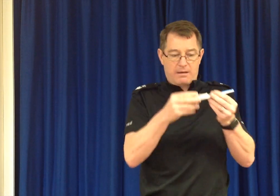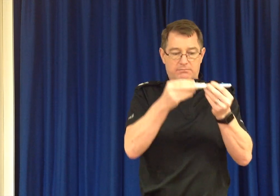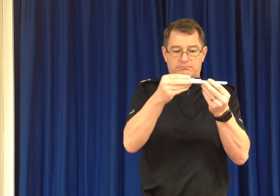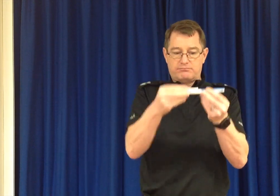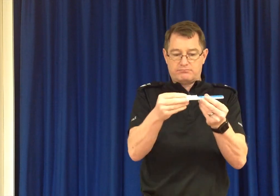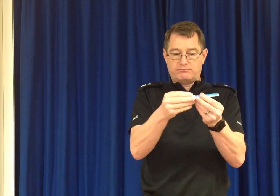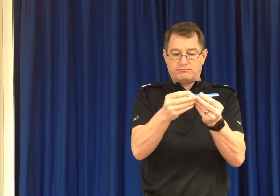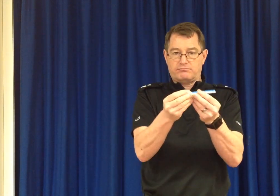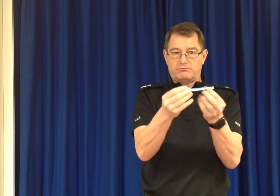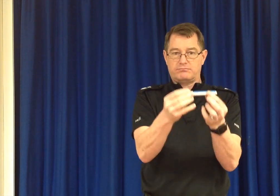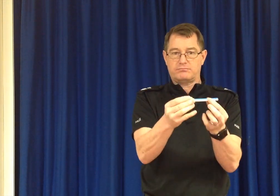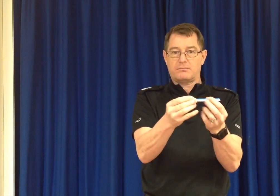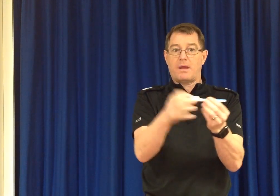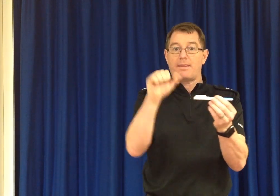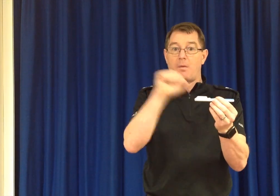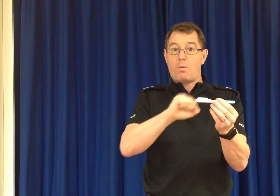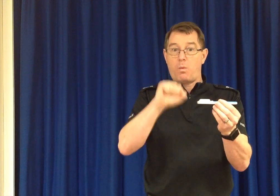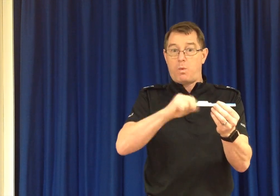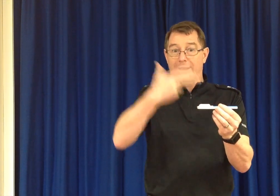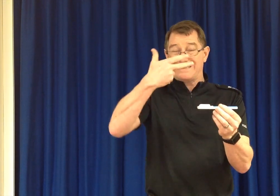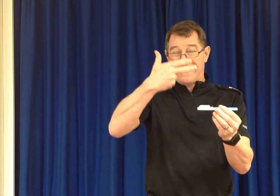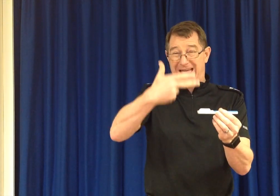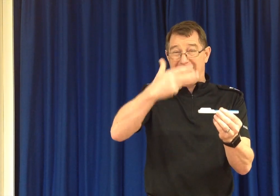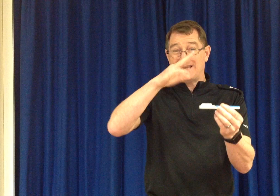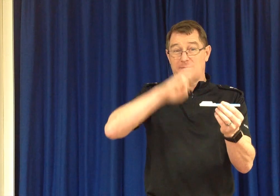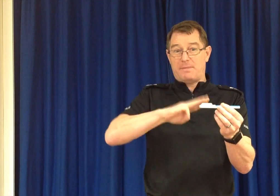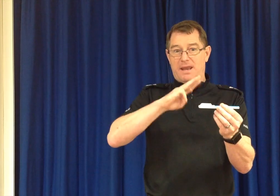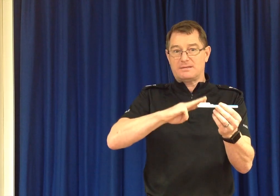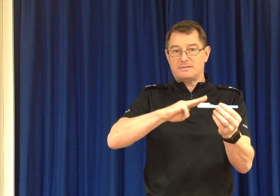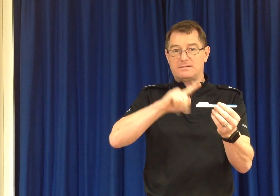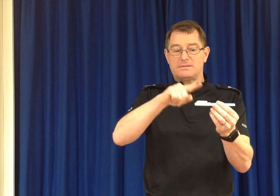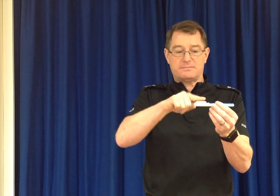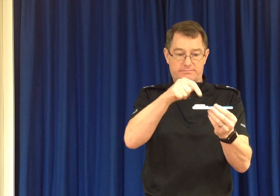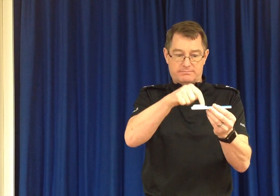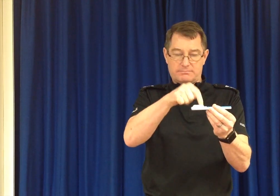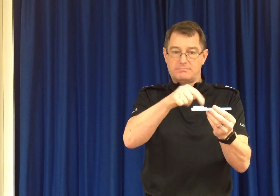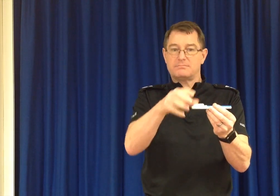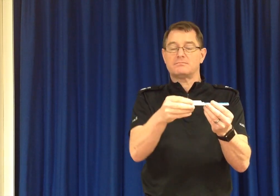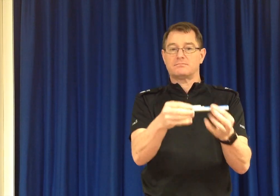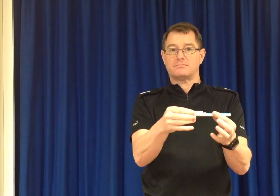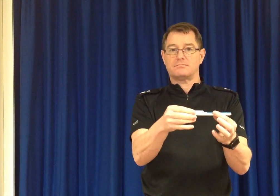then leave it flat and wait for 8 minutes